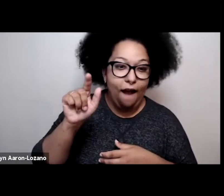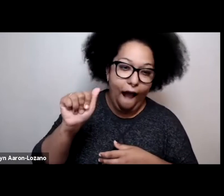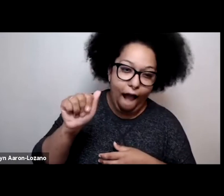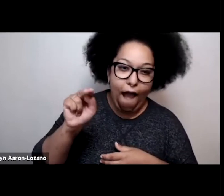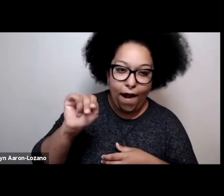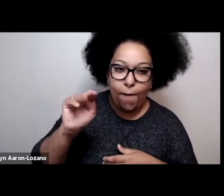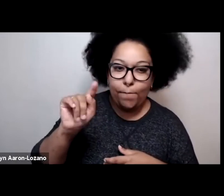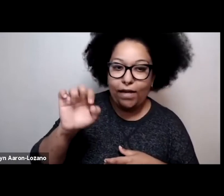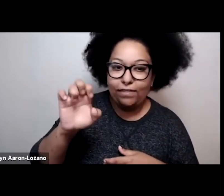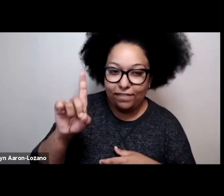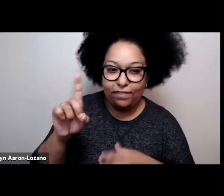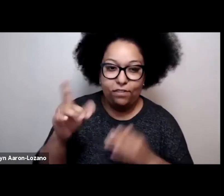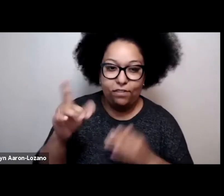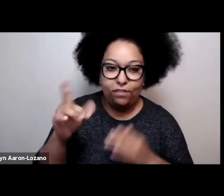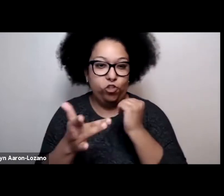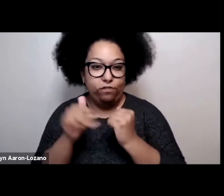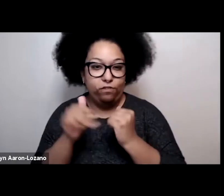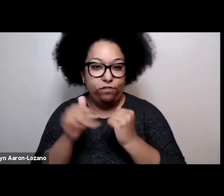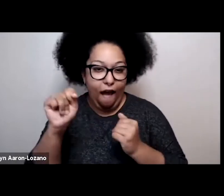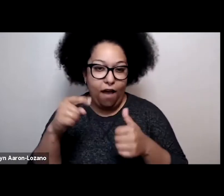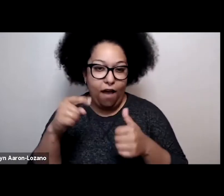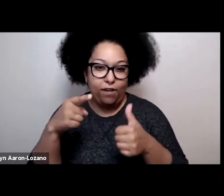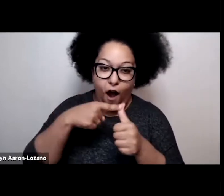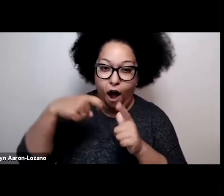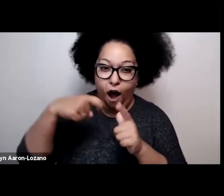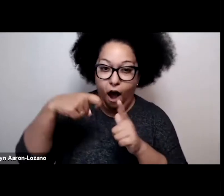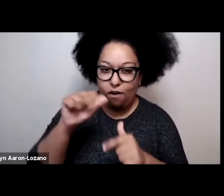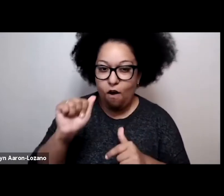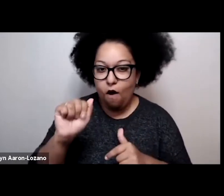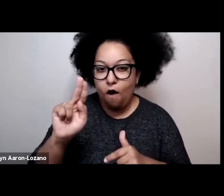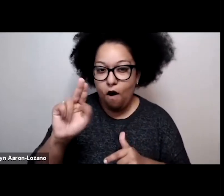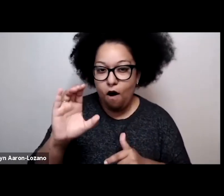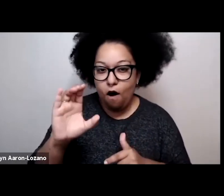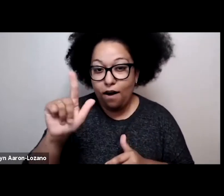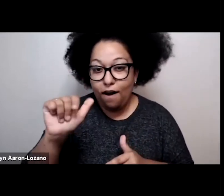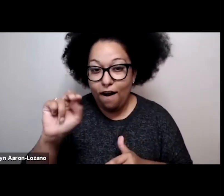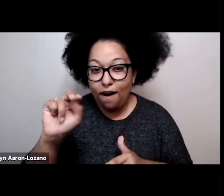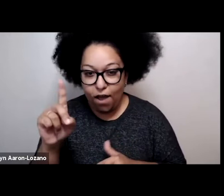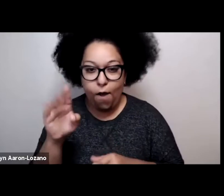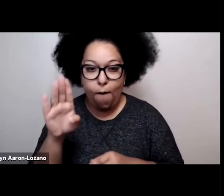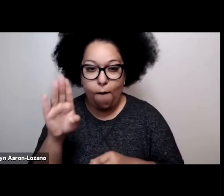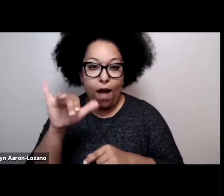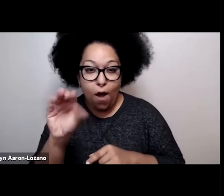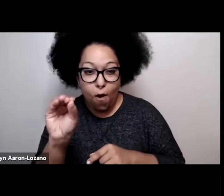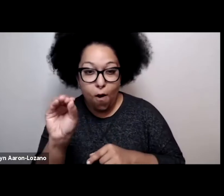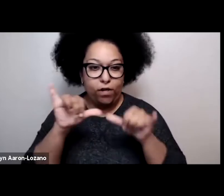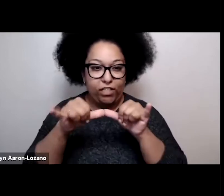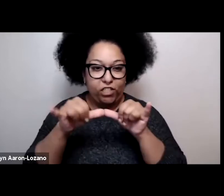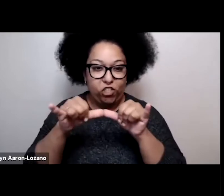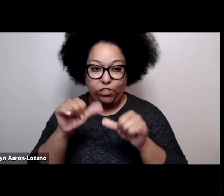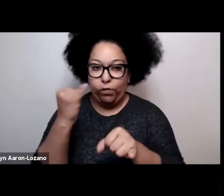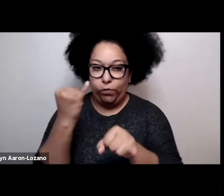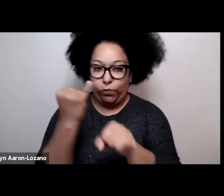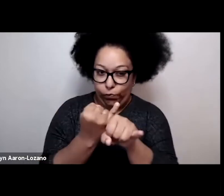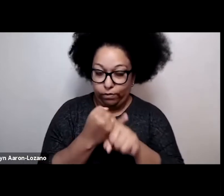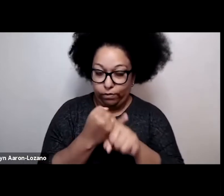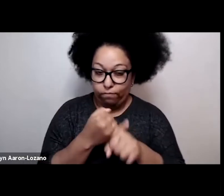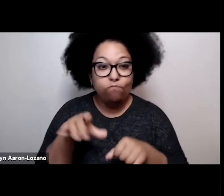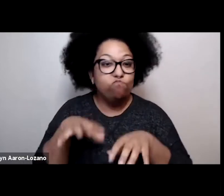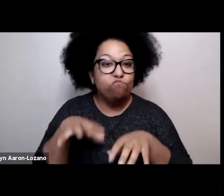laboratory for animate technologies at the auckland bioneery bioengineering institute